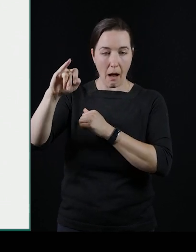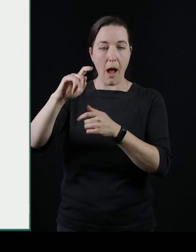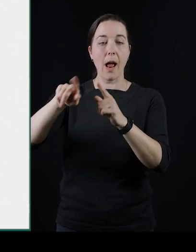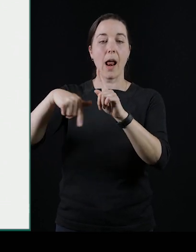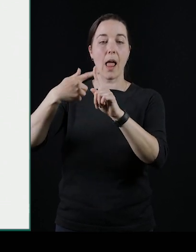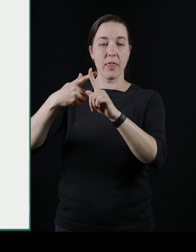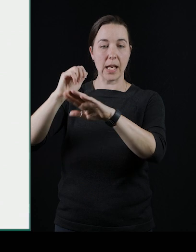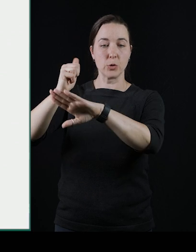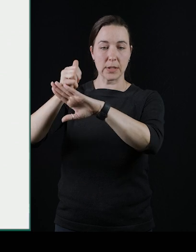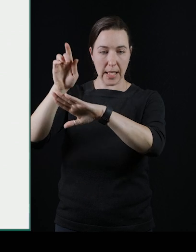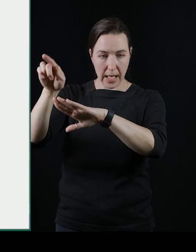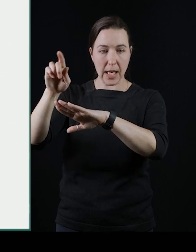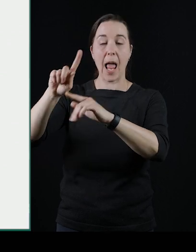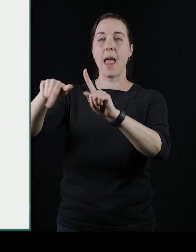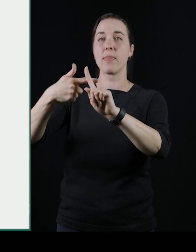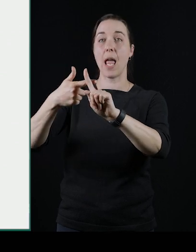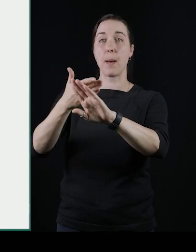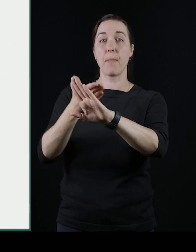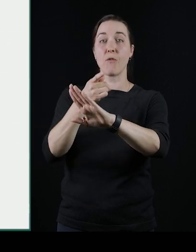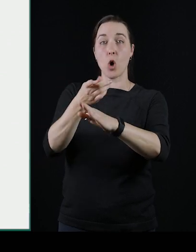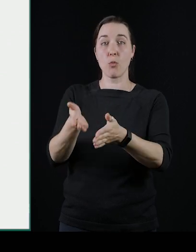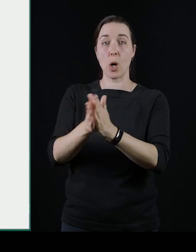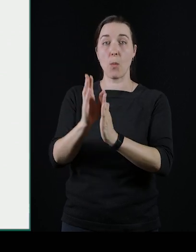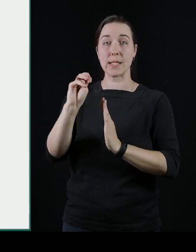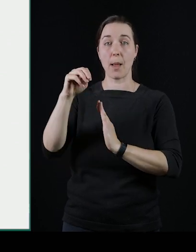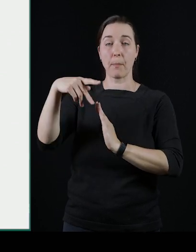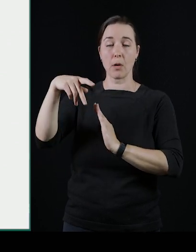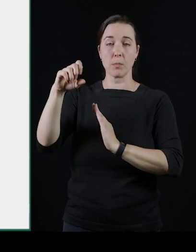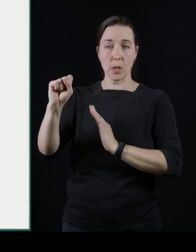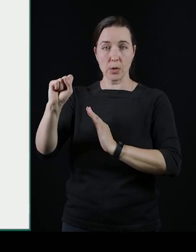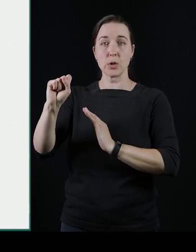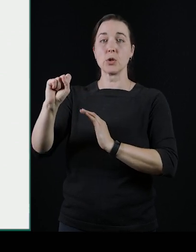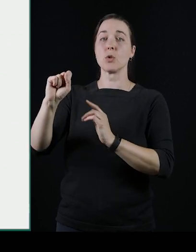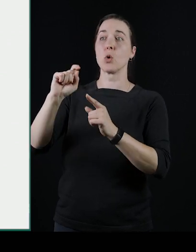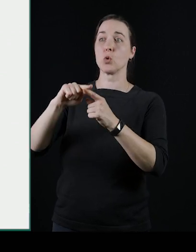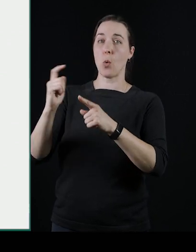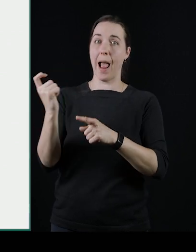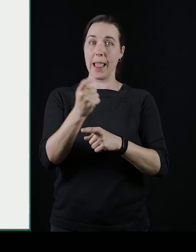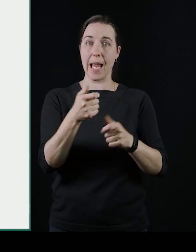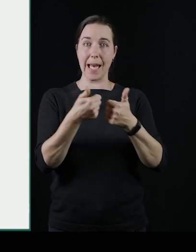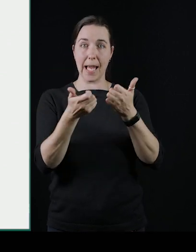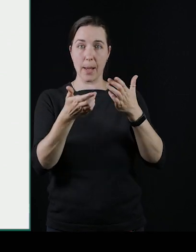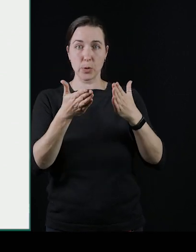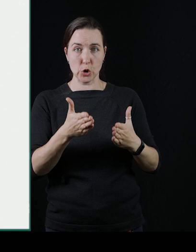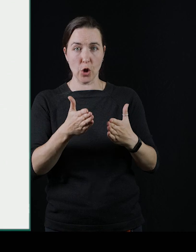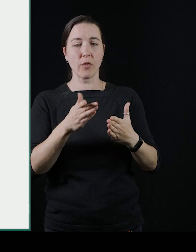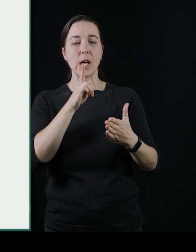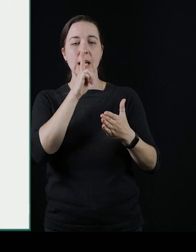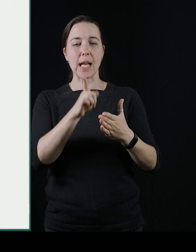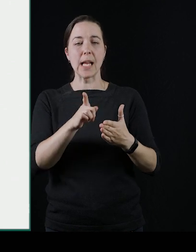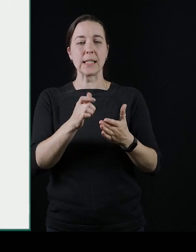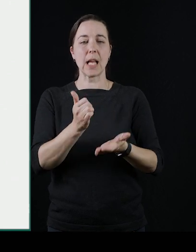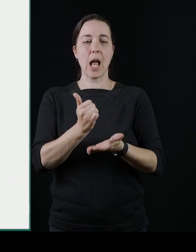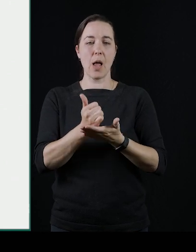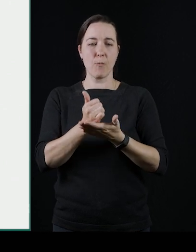Then before you request the multiplayer server, to allocate, to send players to, it's useful to measure the larynx, right?